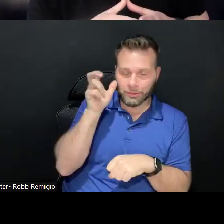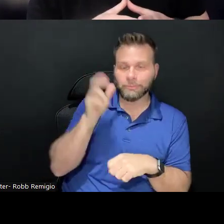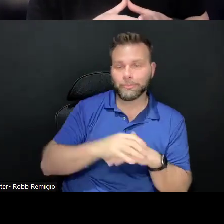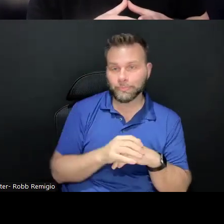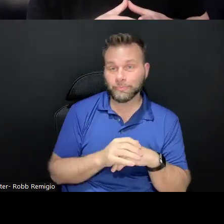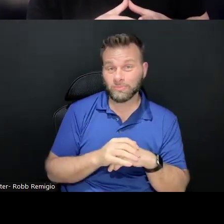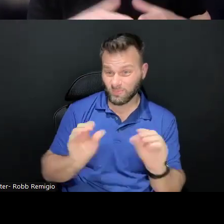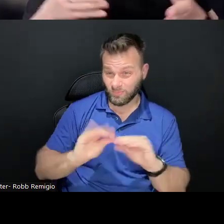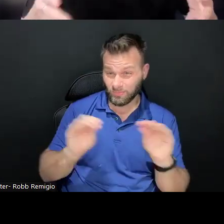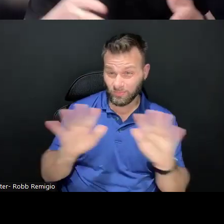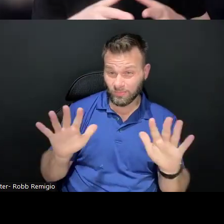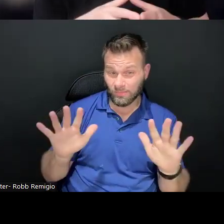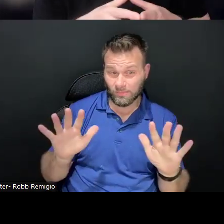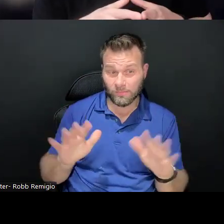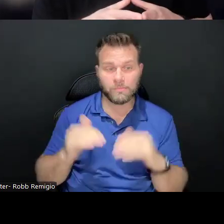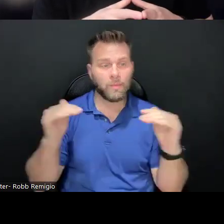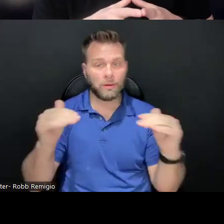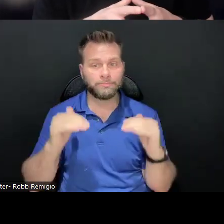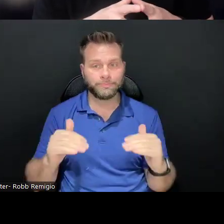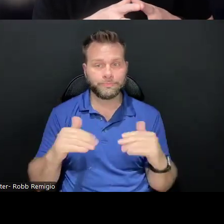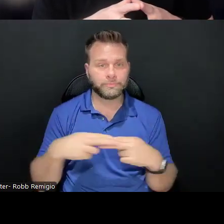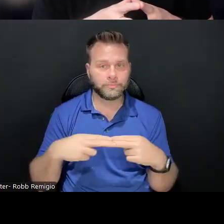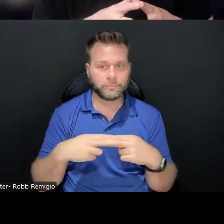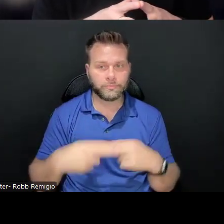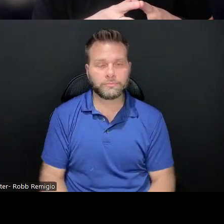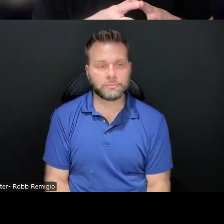I hope that clarifies it a Next slide, please.